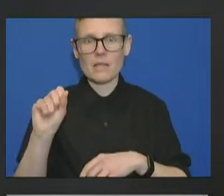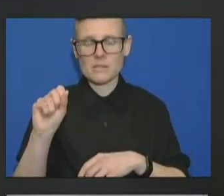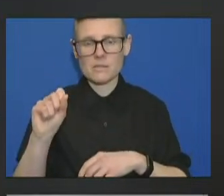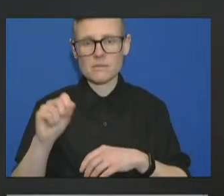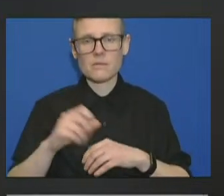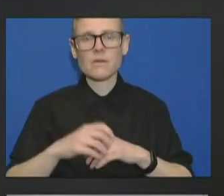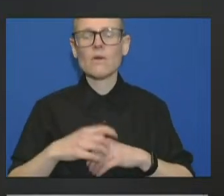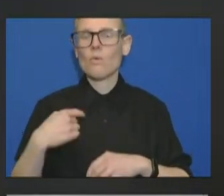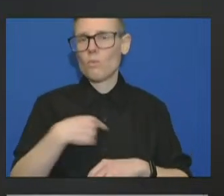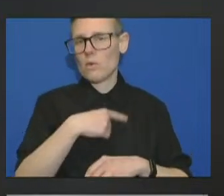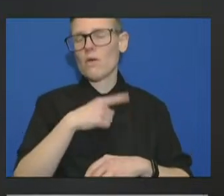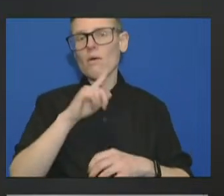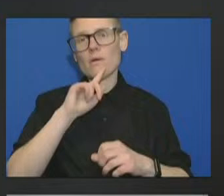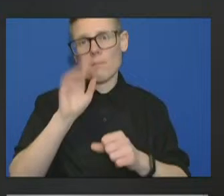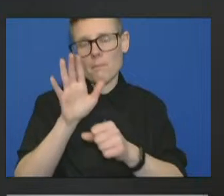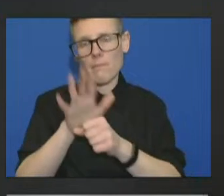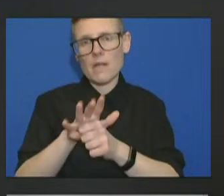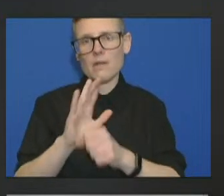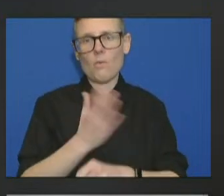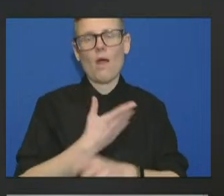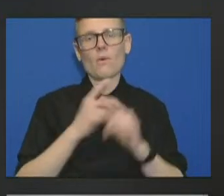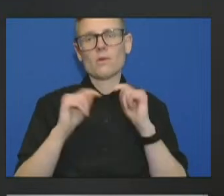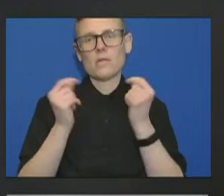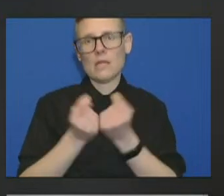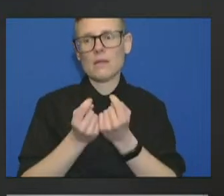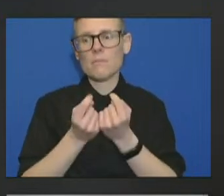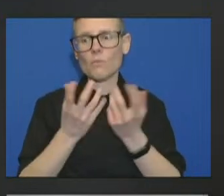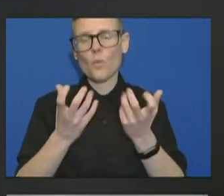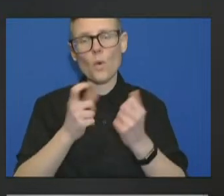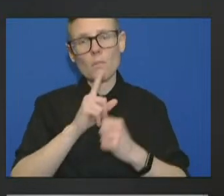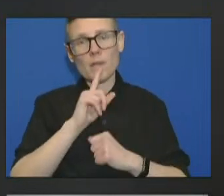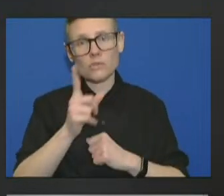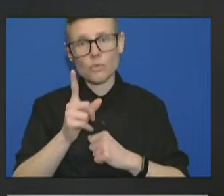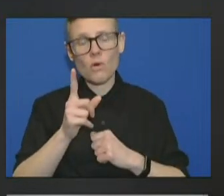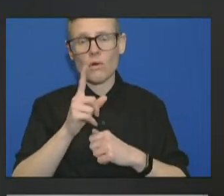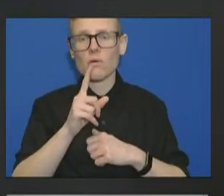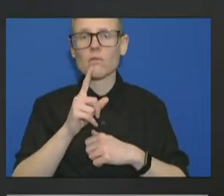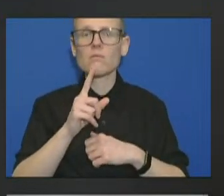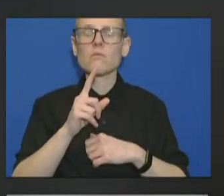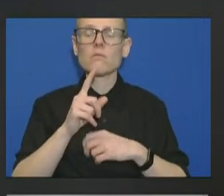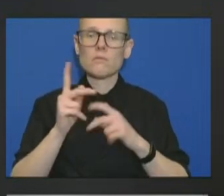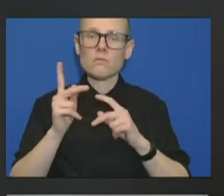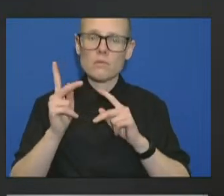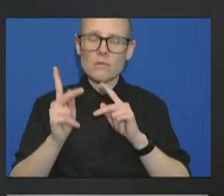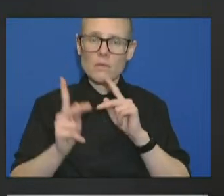work for folks to do in M.C.P.S,